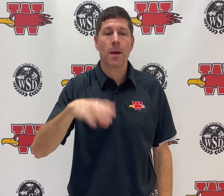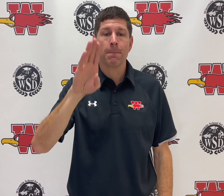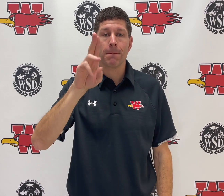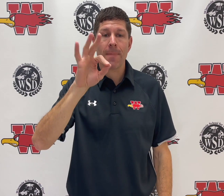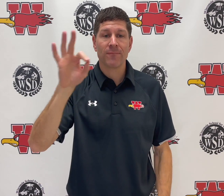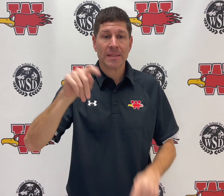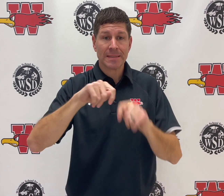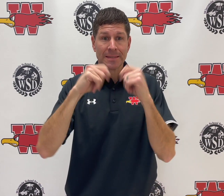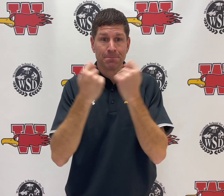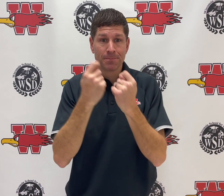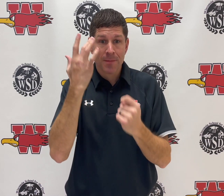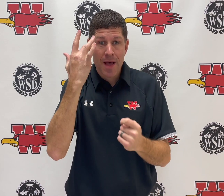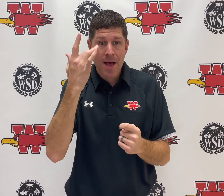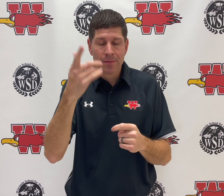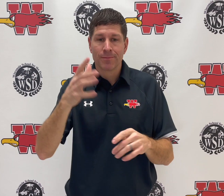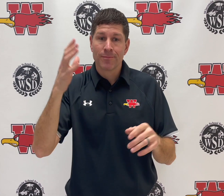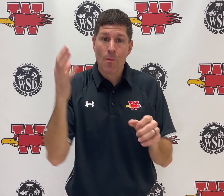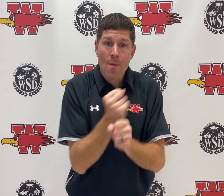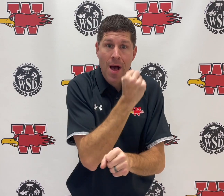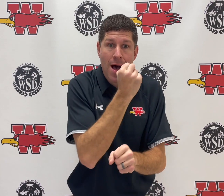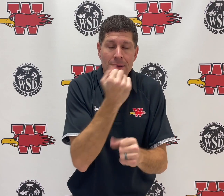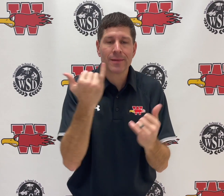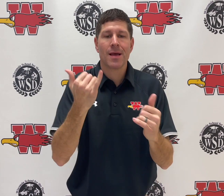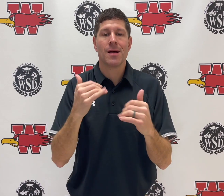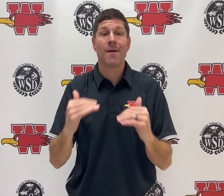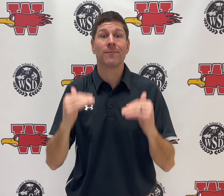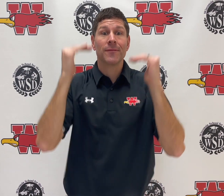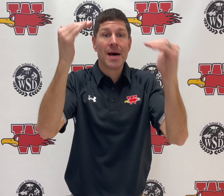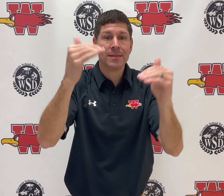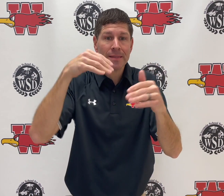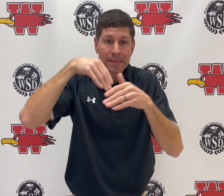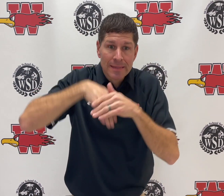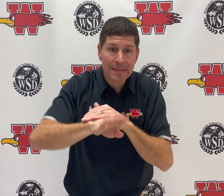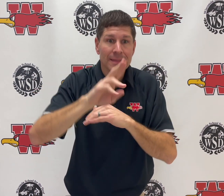Buff team, because they won and are advancing to Nationals.